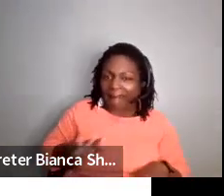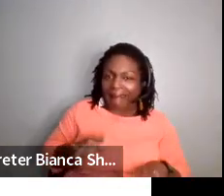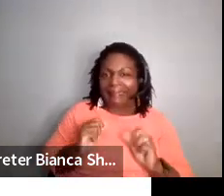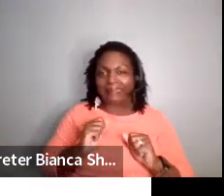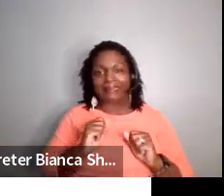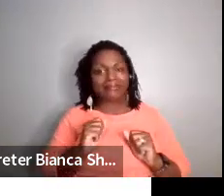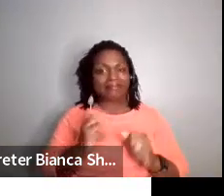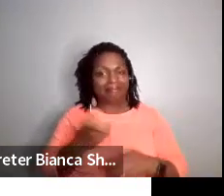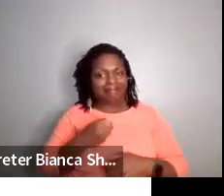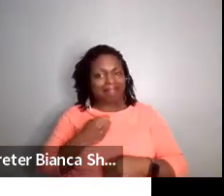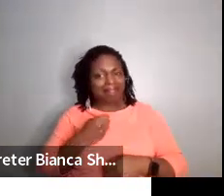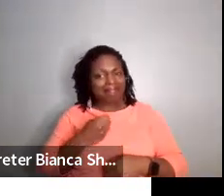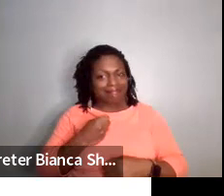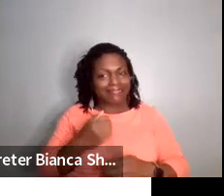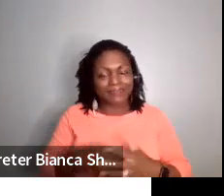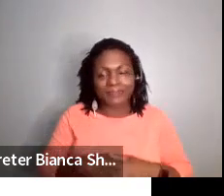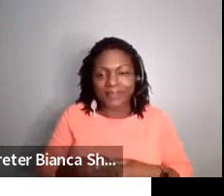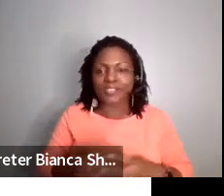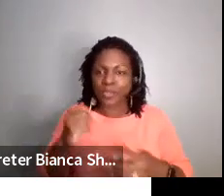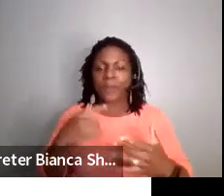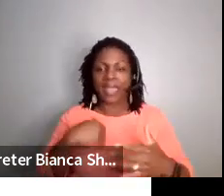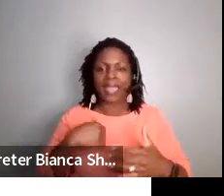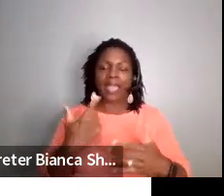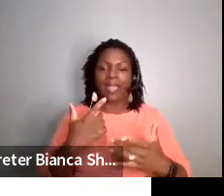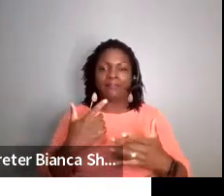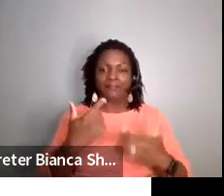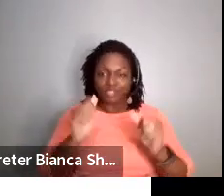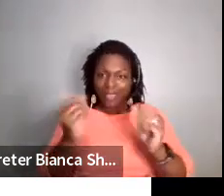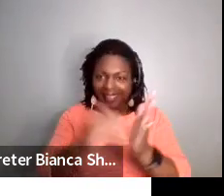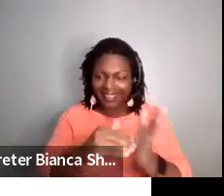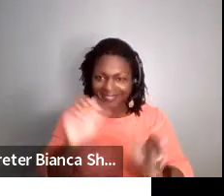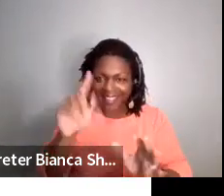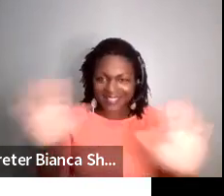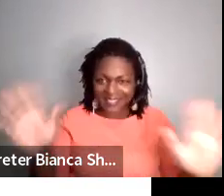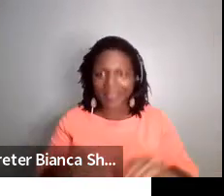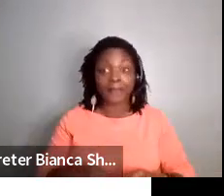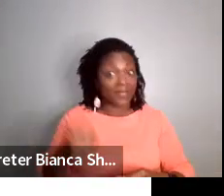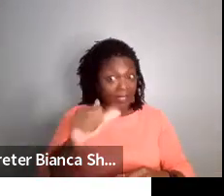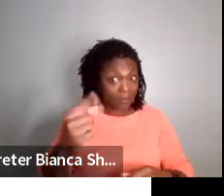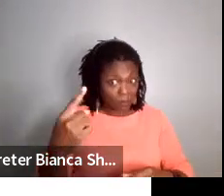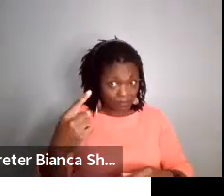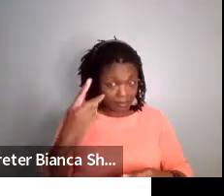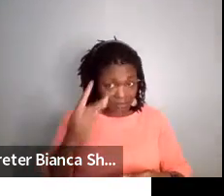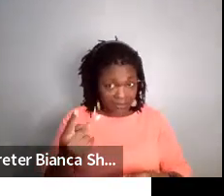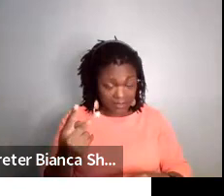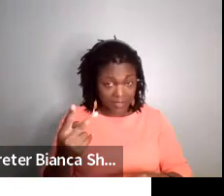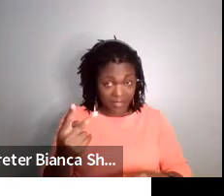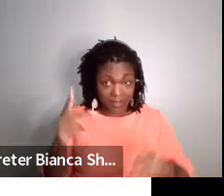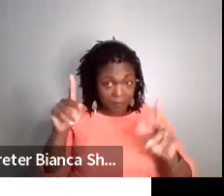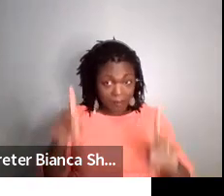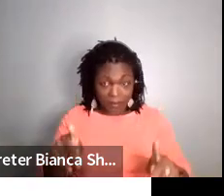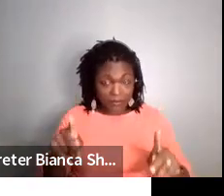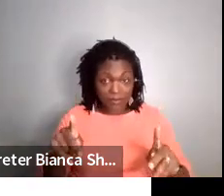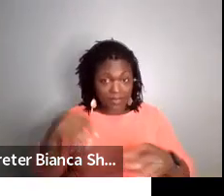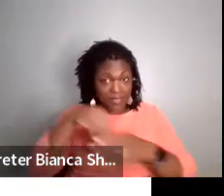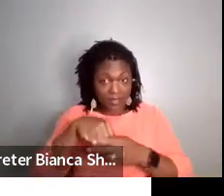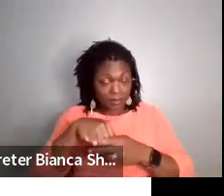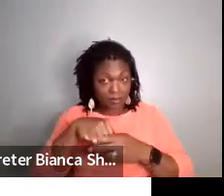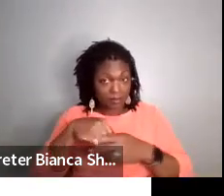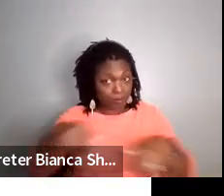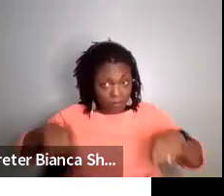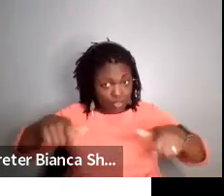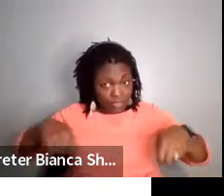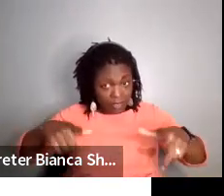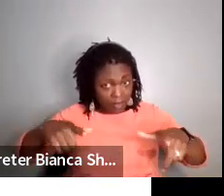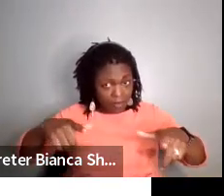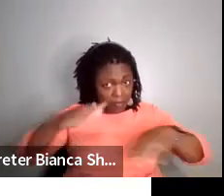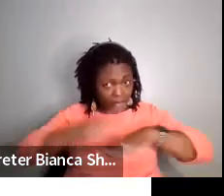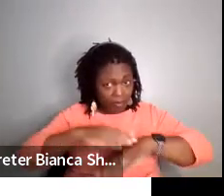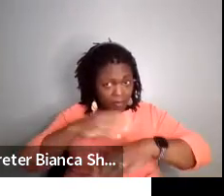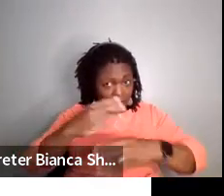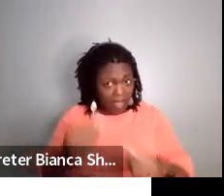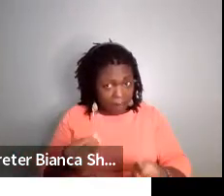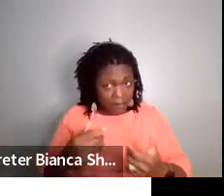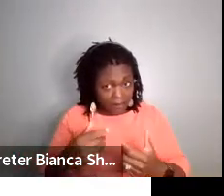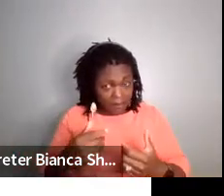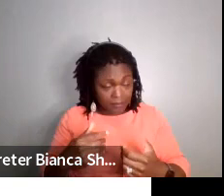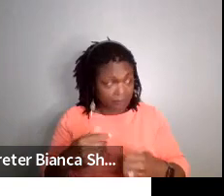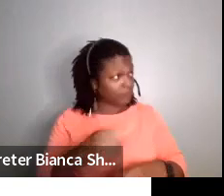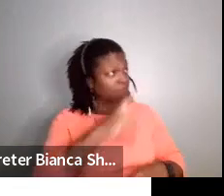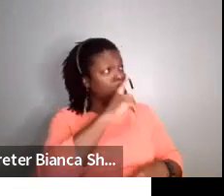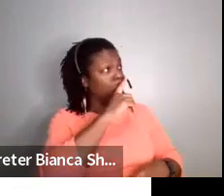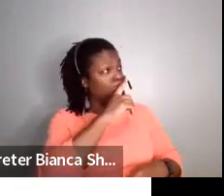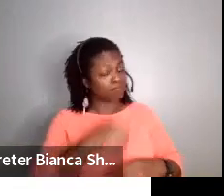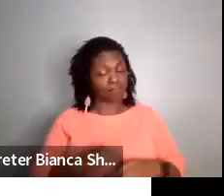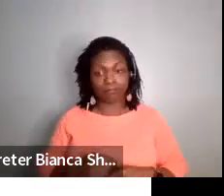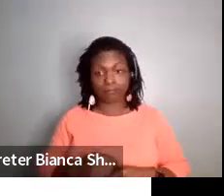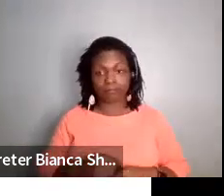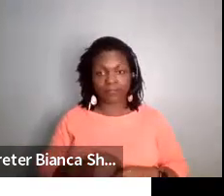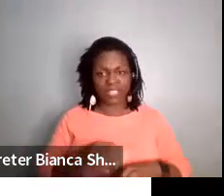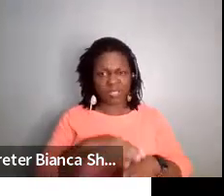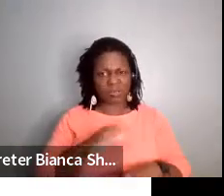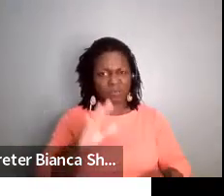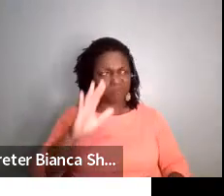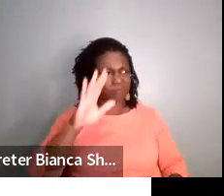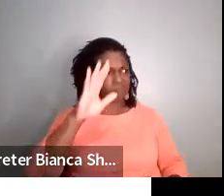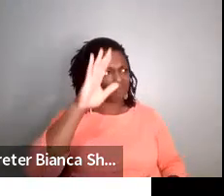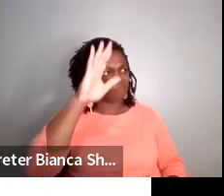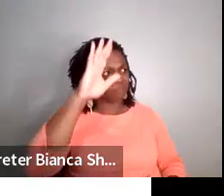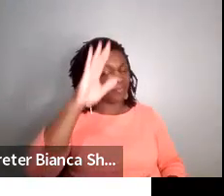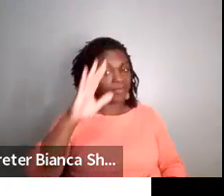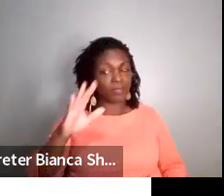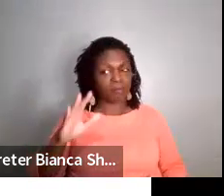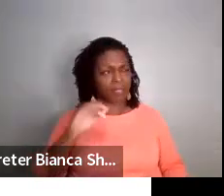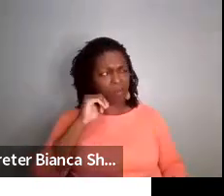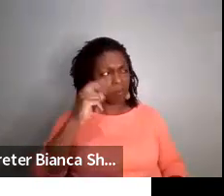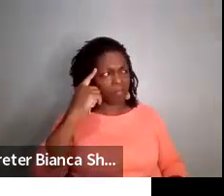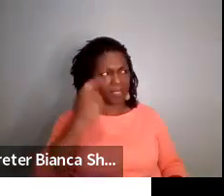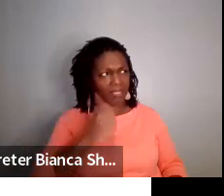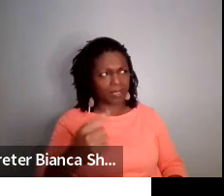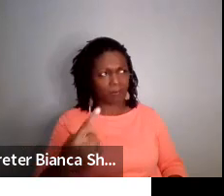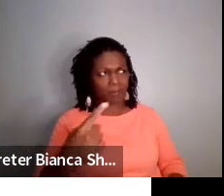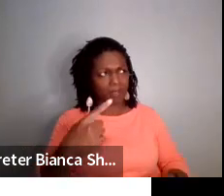So waited. Then again i'm in a wheelchair again, more response, and then one hand went up and said, I don't think there is anyone in a venture on this campus.